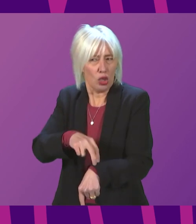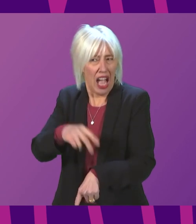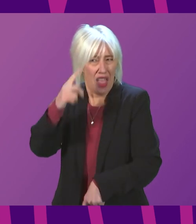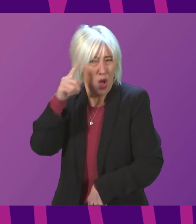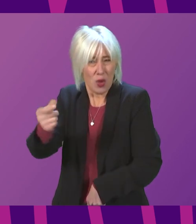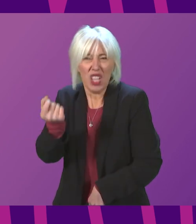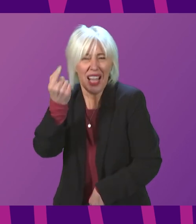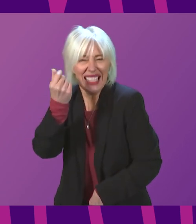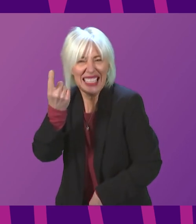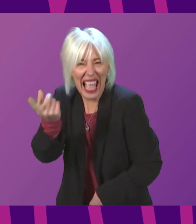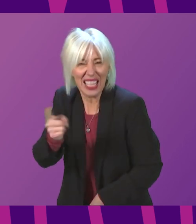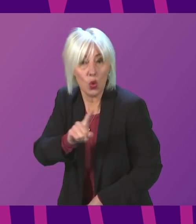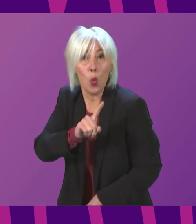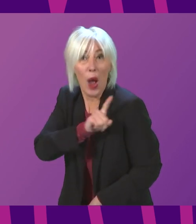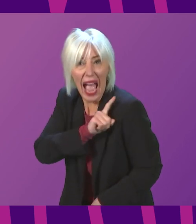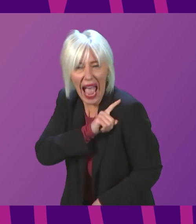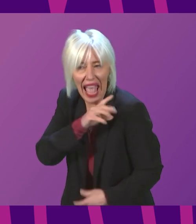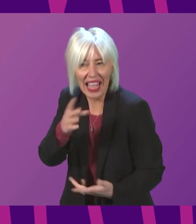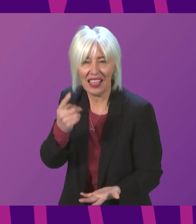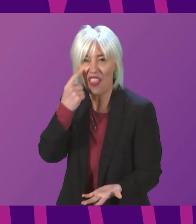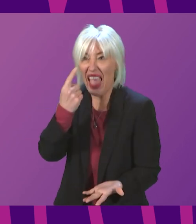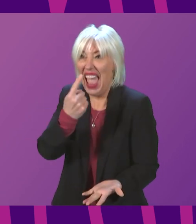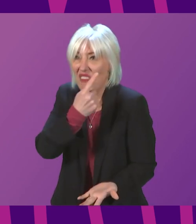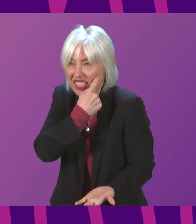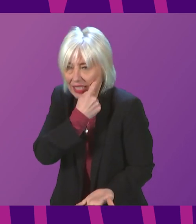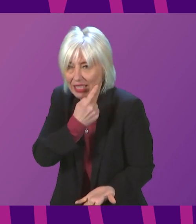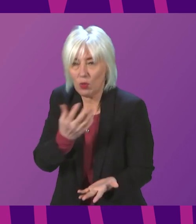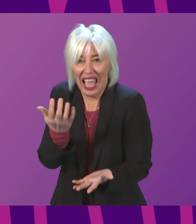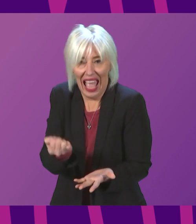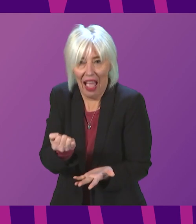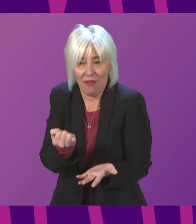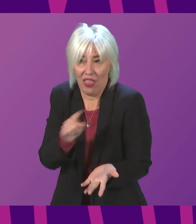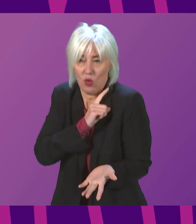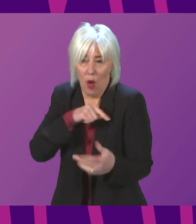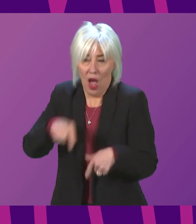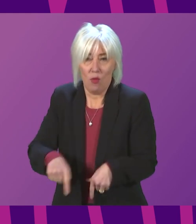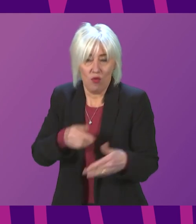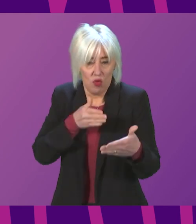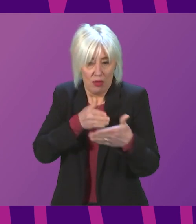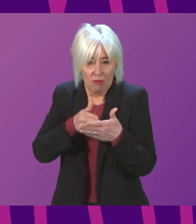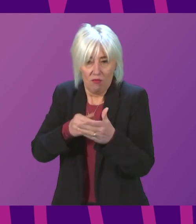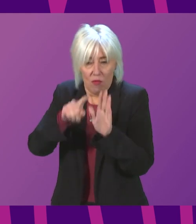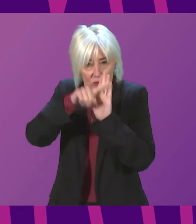the rationale and the evidence base for the targeted measures that are in place in Scotland.